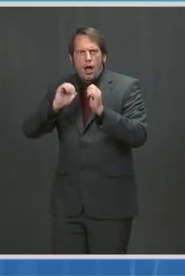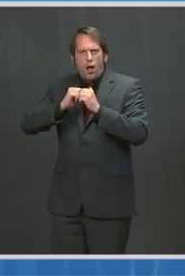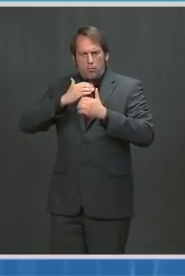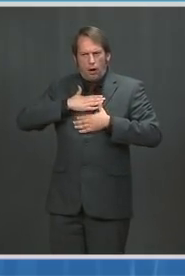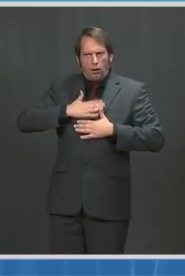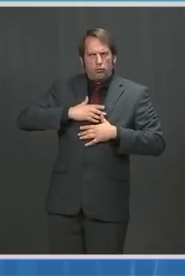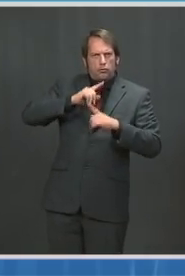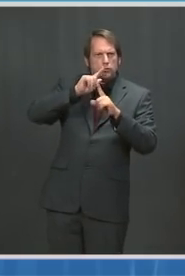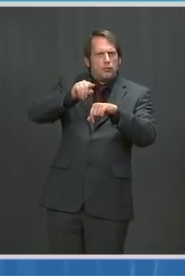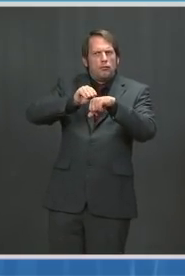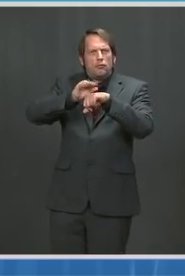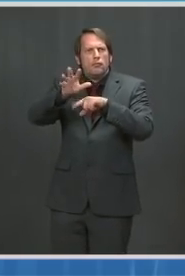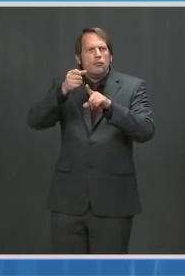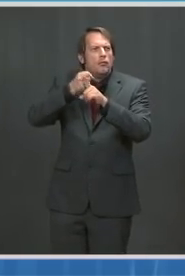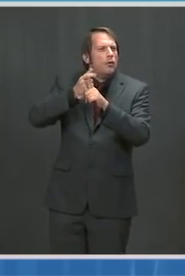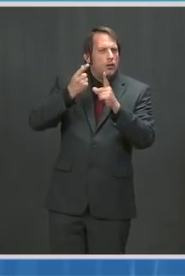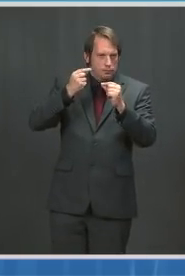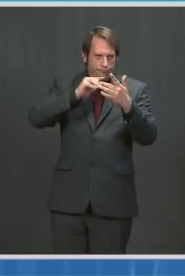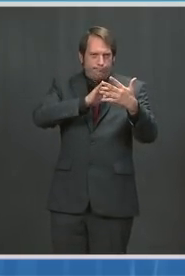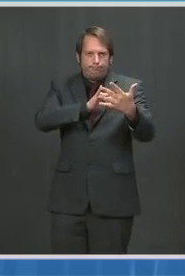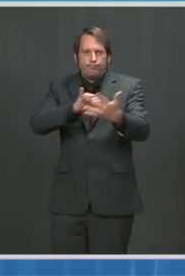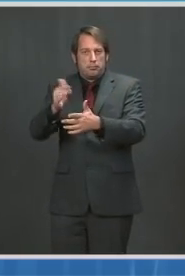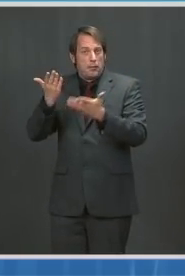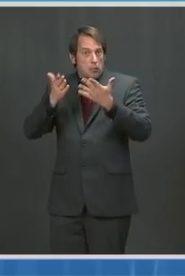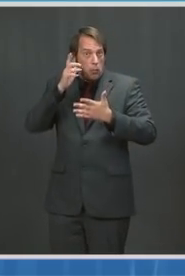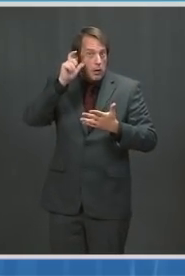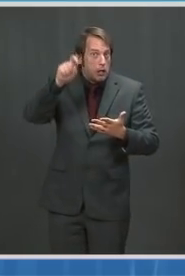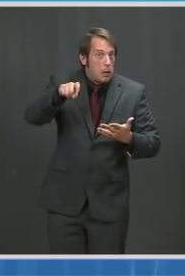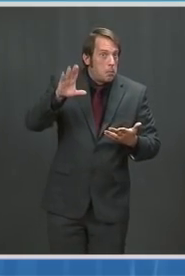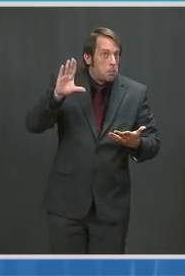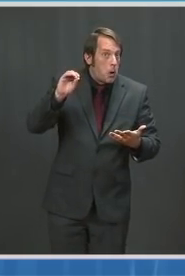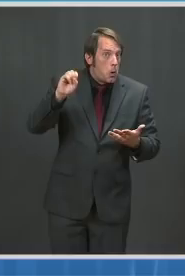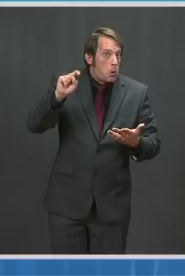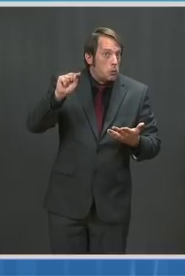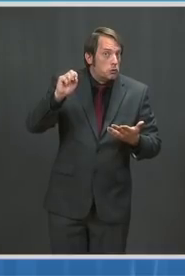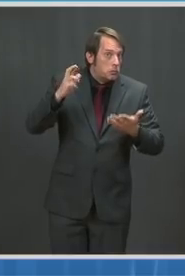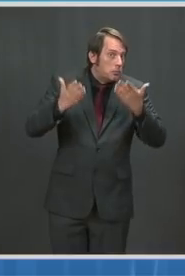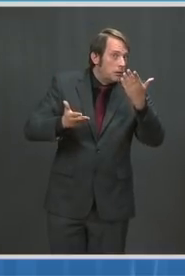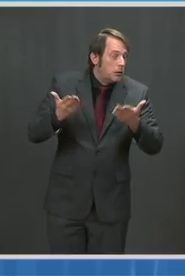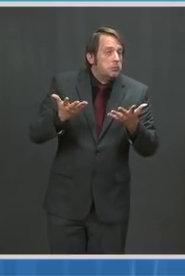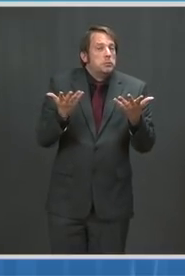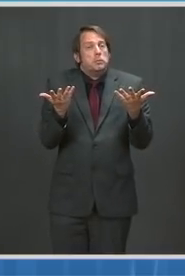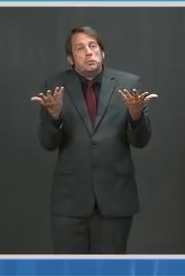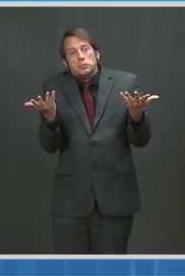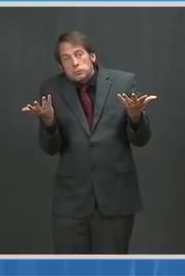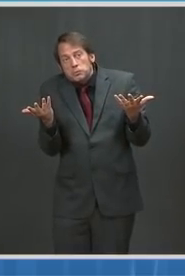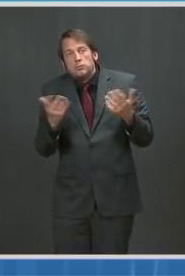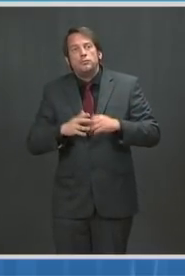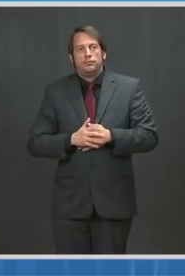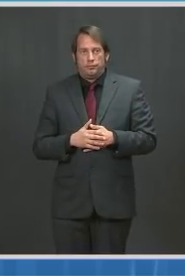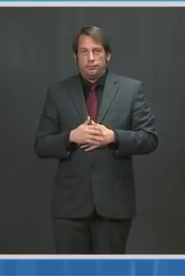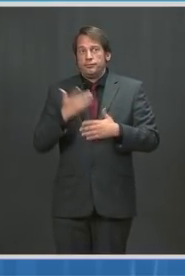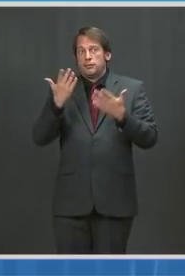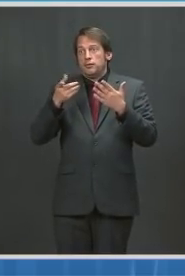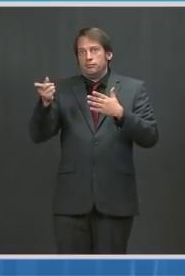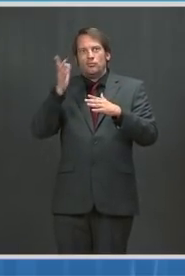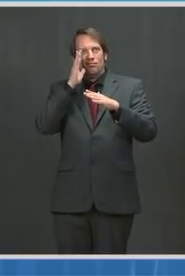against not only wild type, but also emerging viral variants. Back to you, Andy.